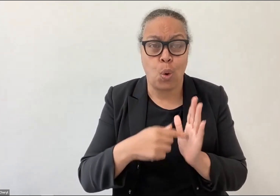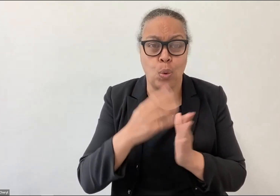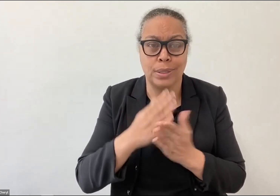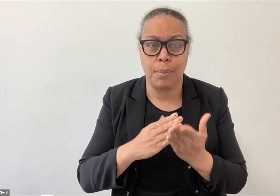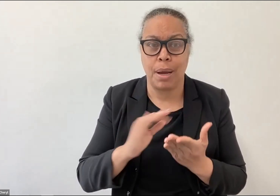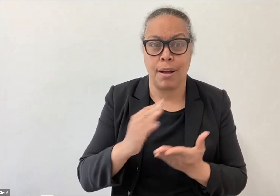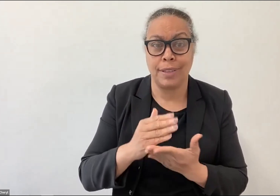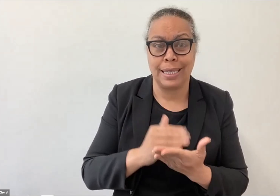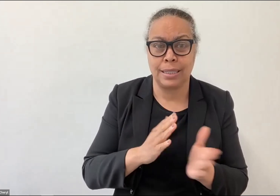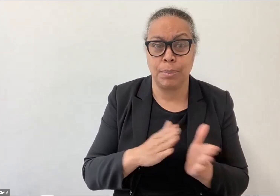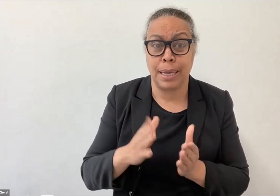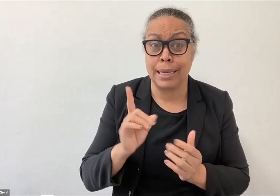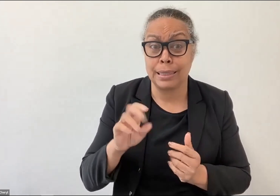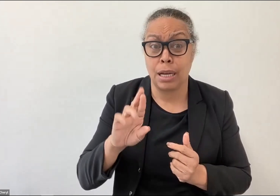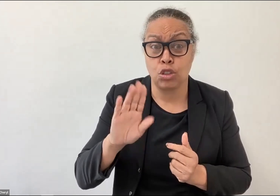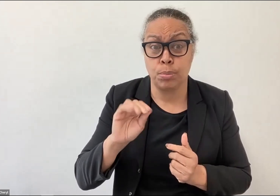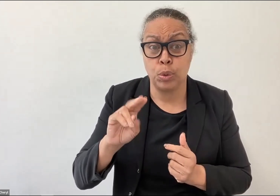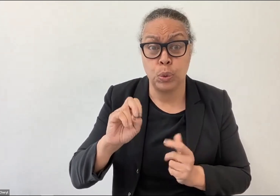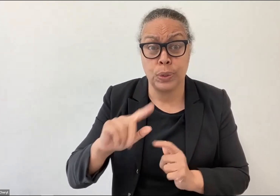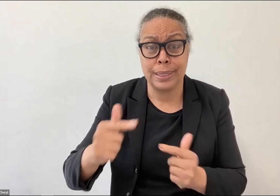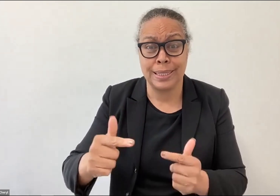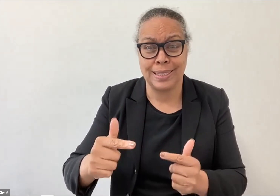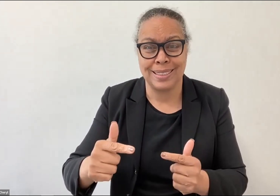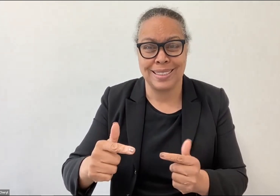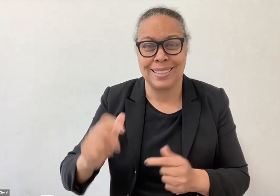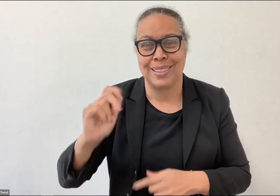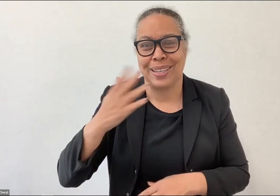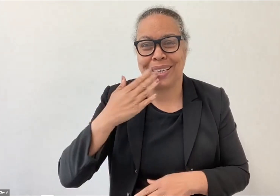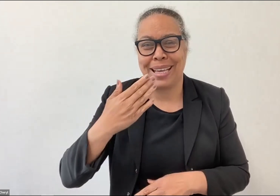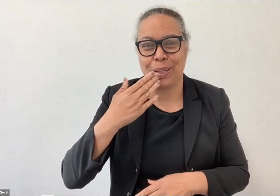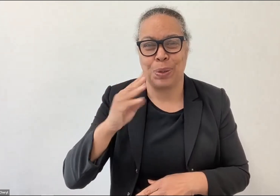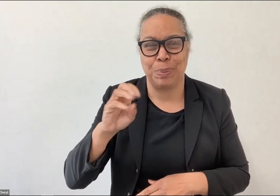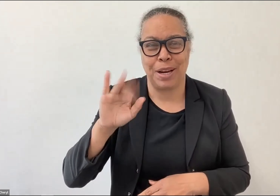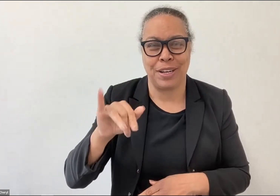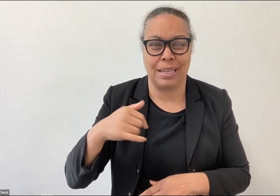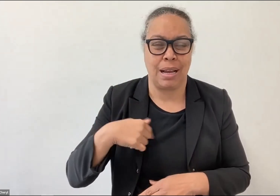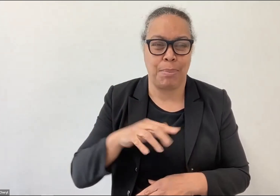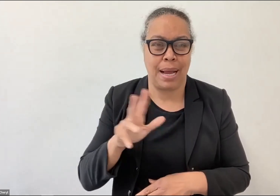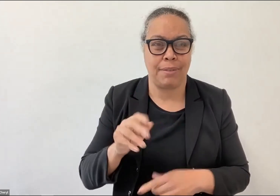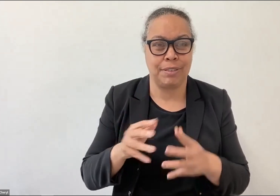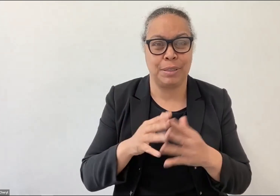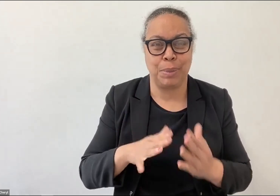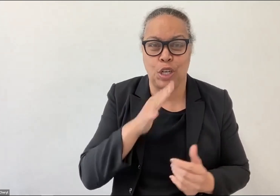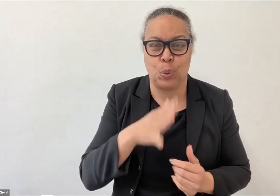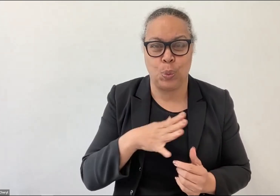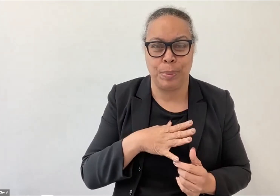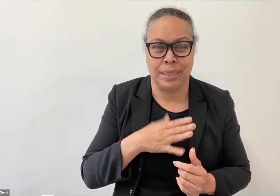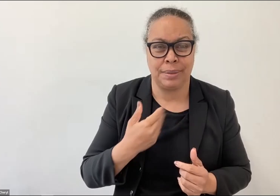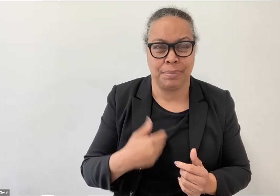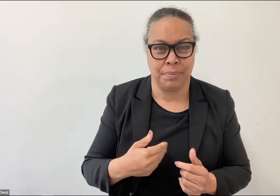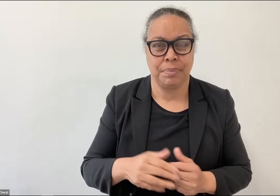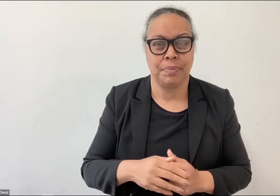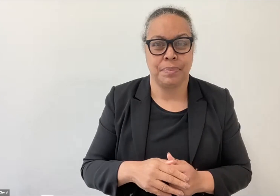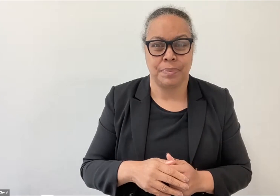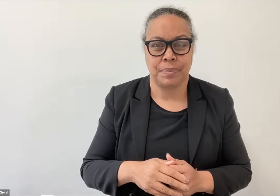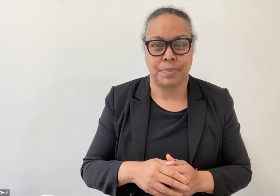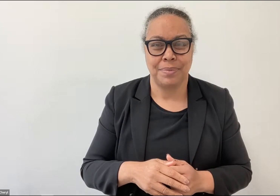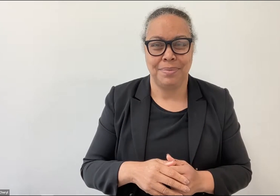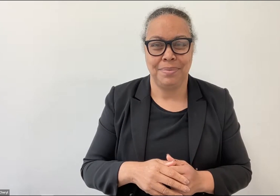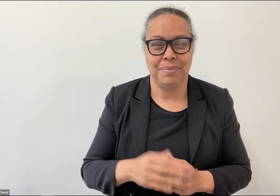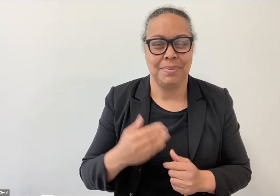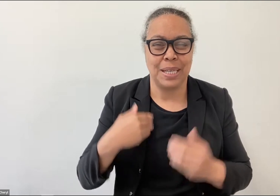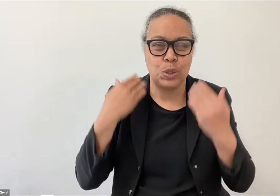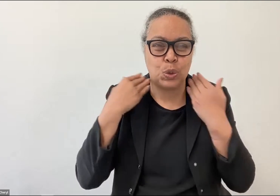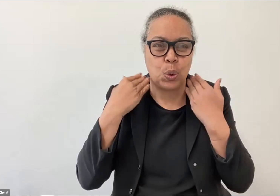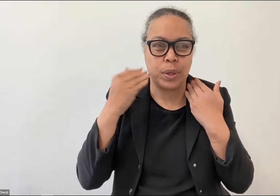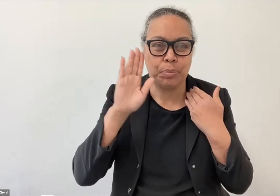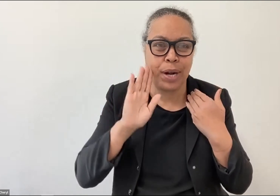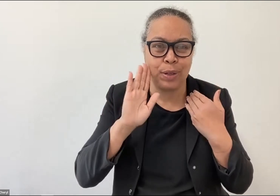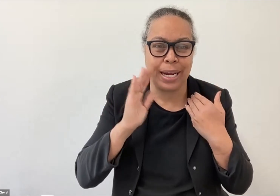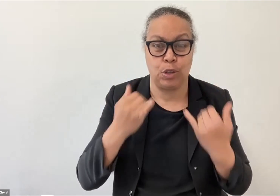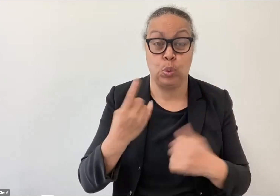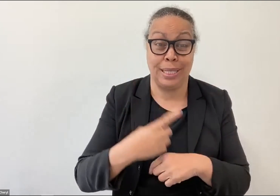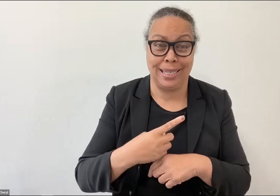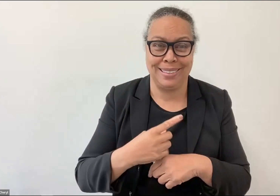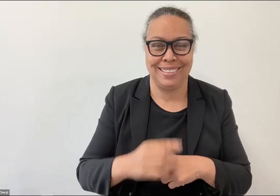parts of the lesson plans. Dr. boone Okay, thank you Mary, I'm an African American woman have round here today.